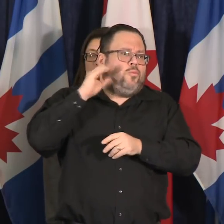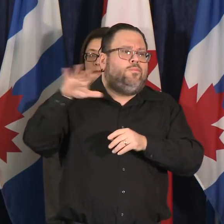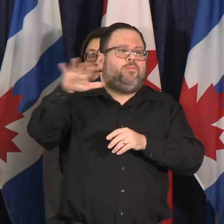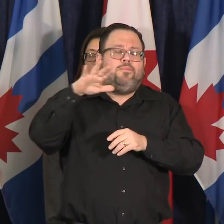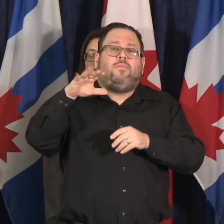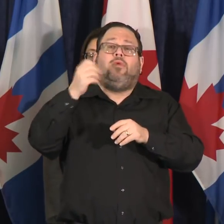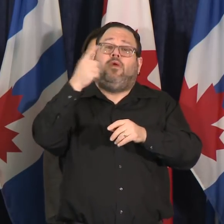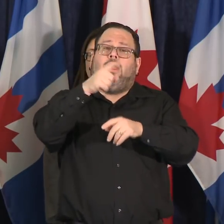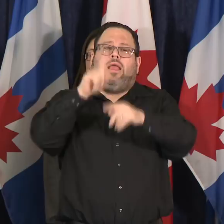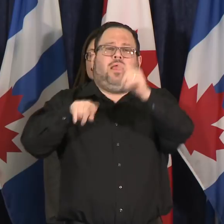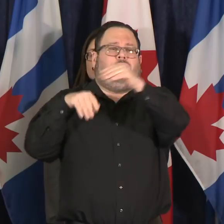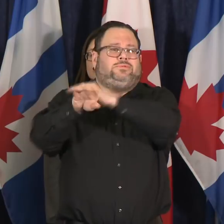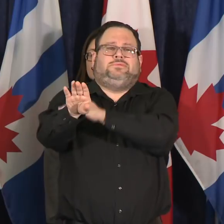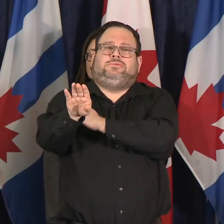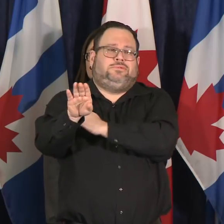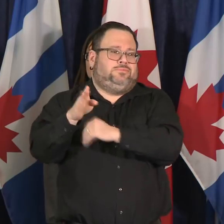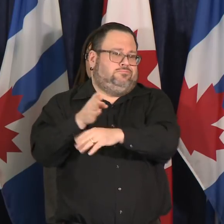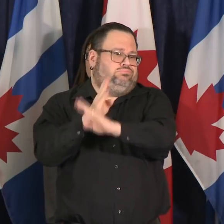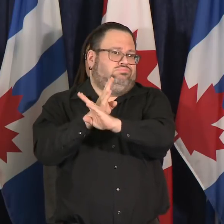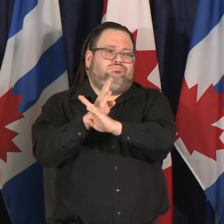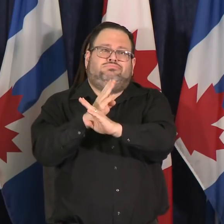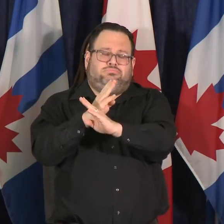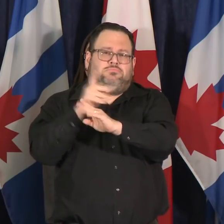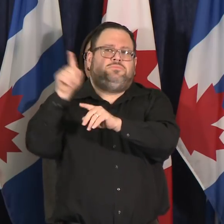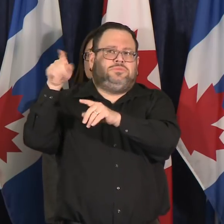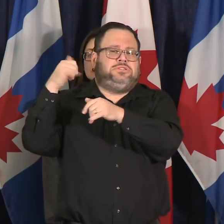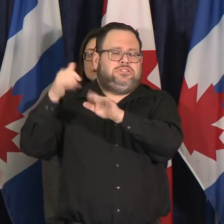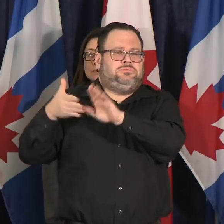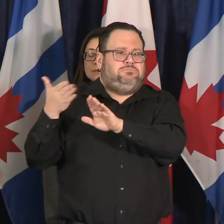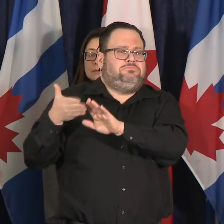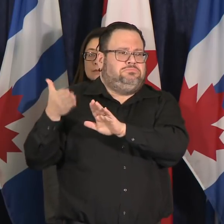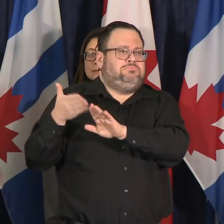collection will continue as scheduled but yard waste collection has been